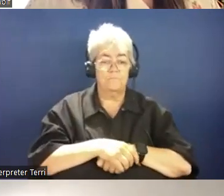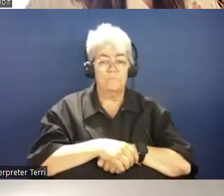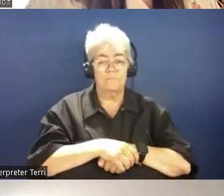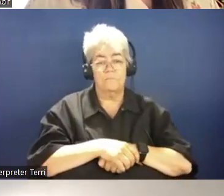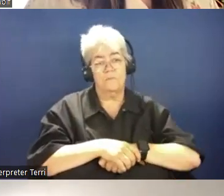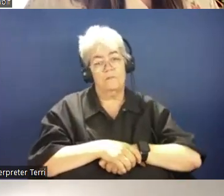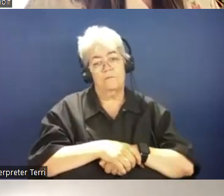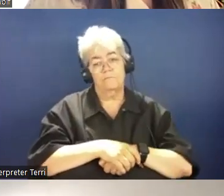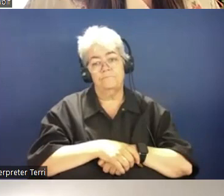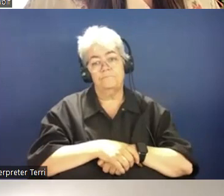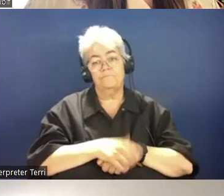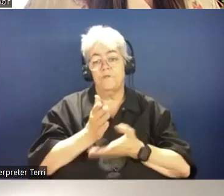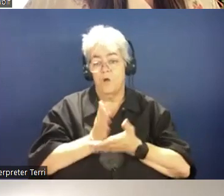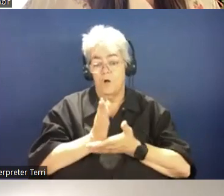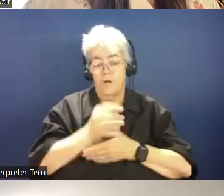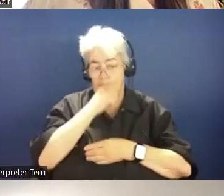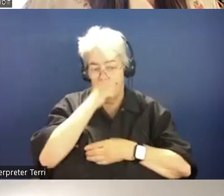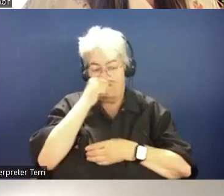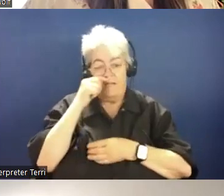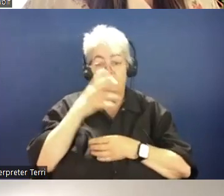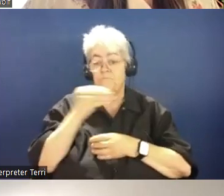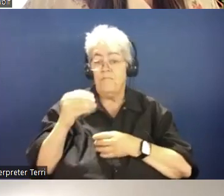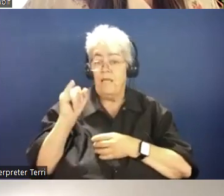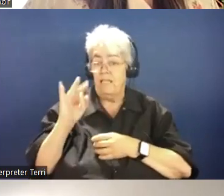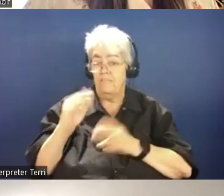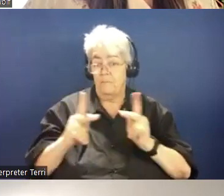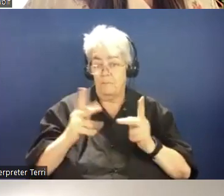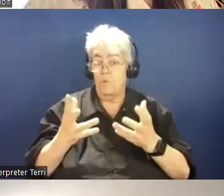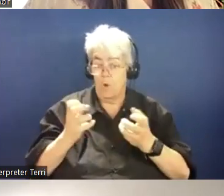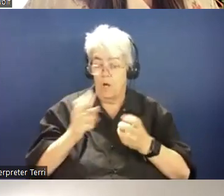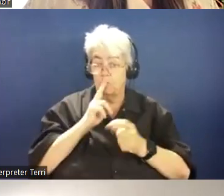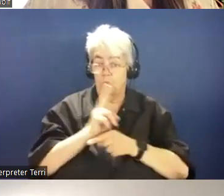Alright. And if folks want to access ASL interpretation,